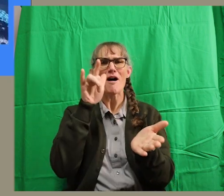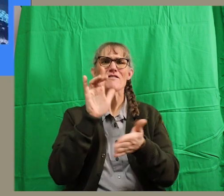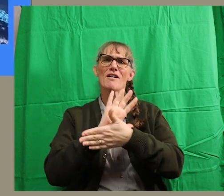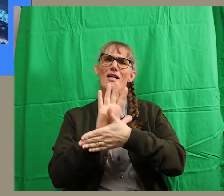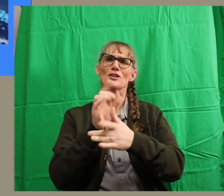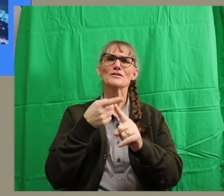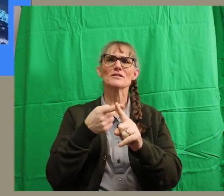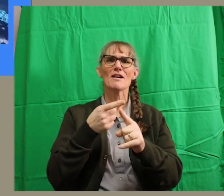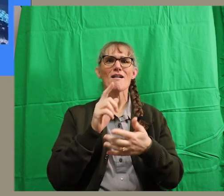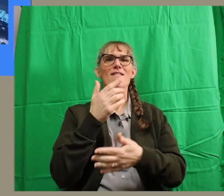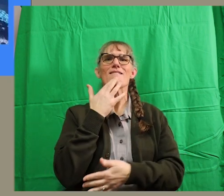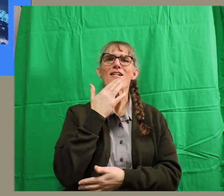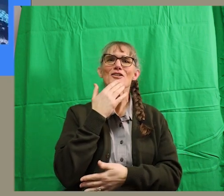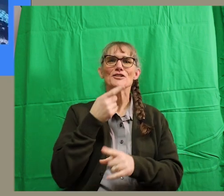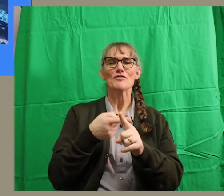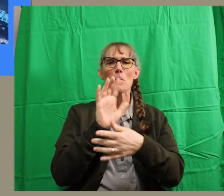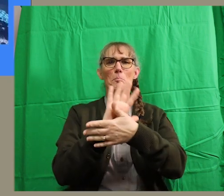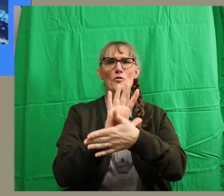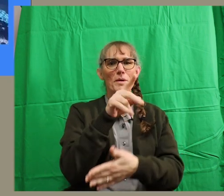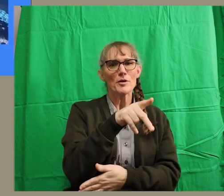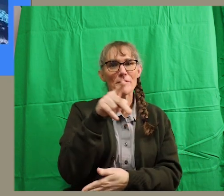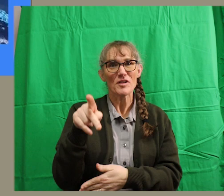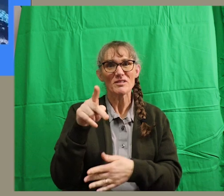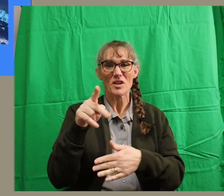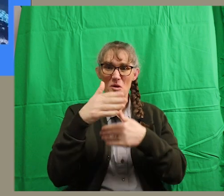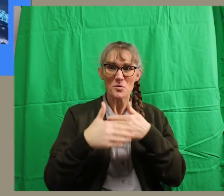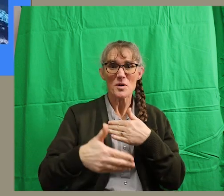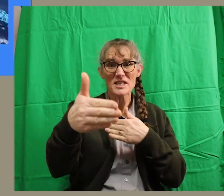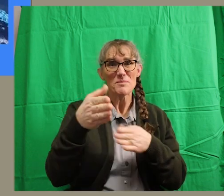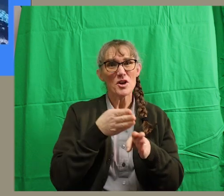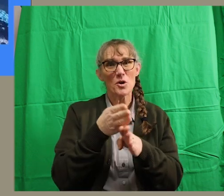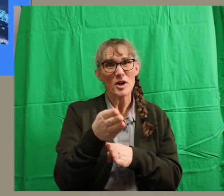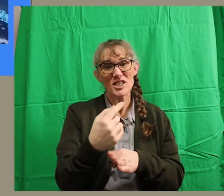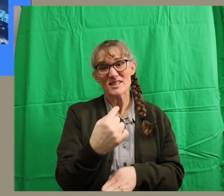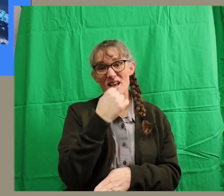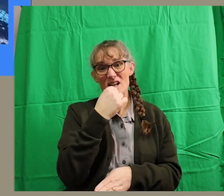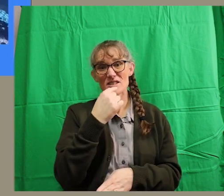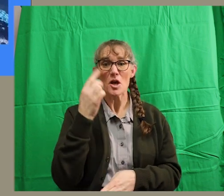for the rest of my career; which really sucks because these guys are on the cover of my book.